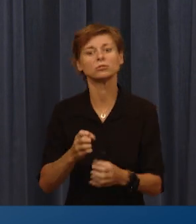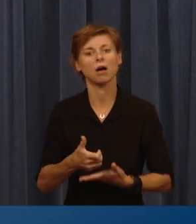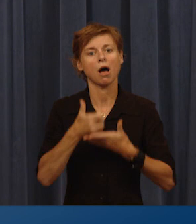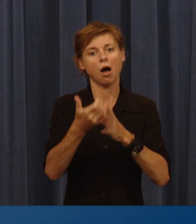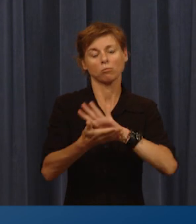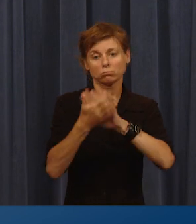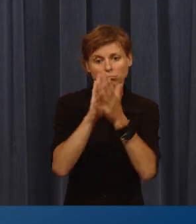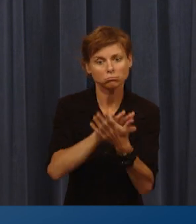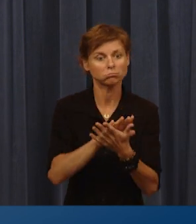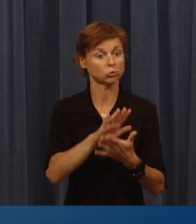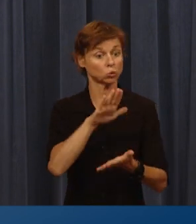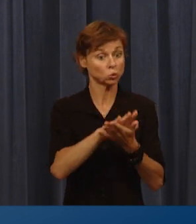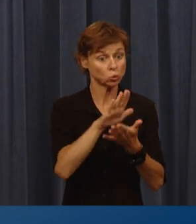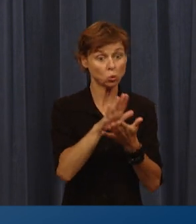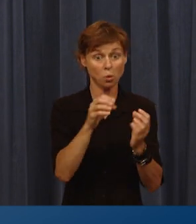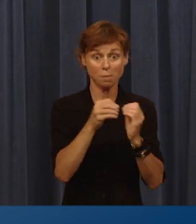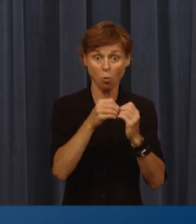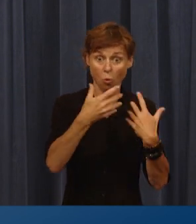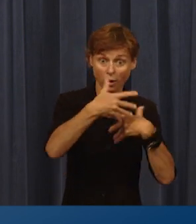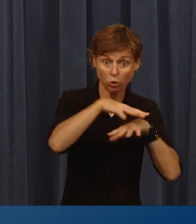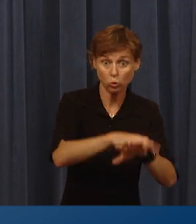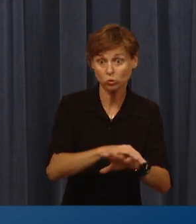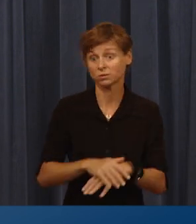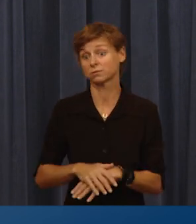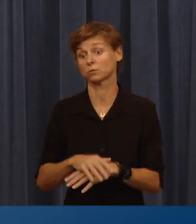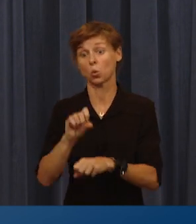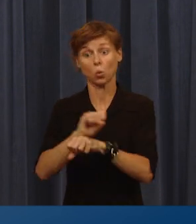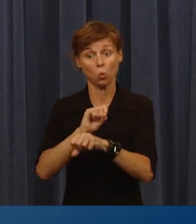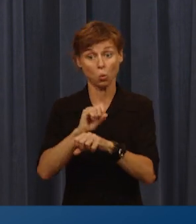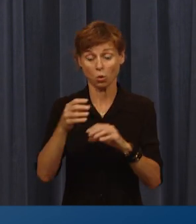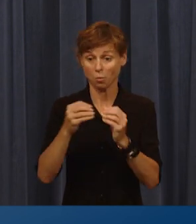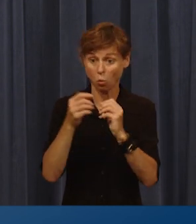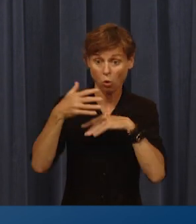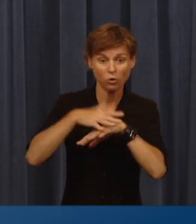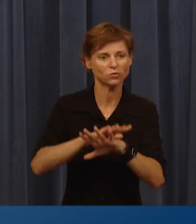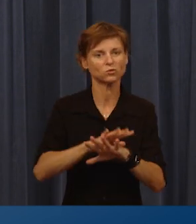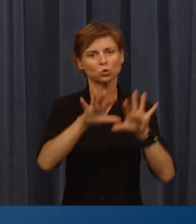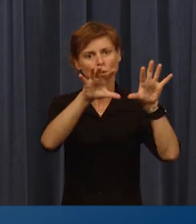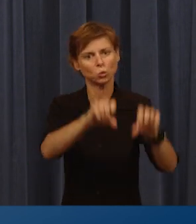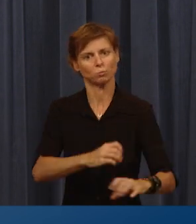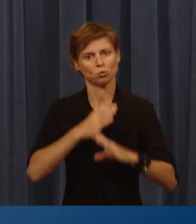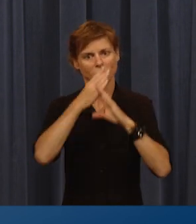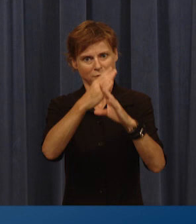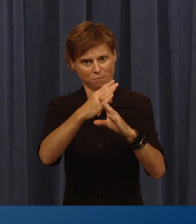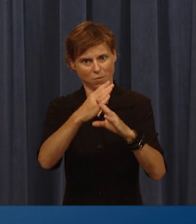They remove barriers to community integration and make public spaces more accessible.